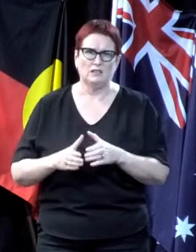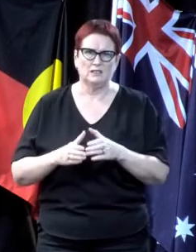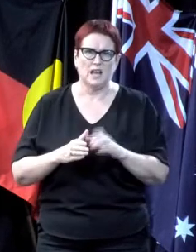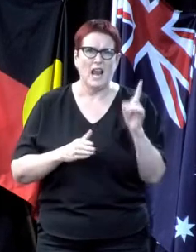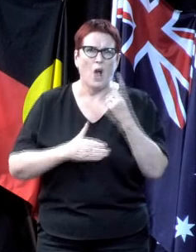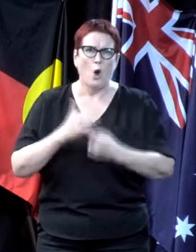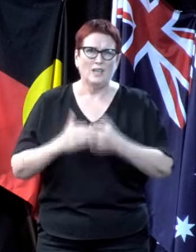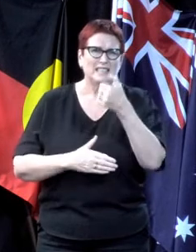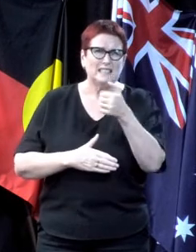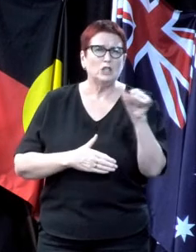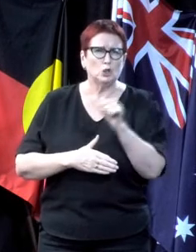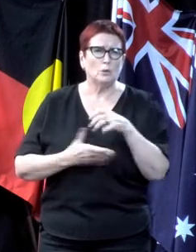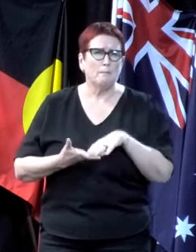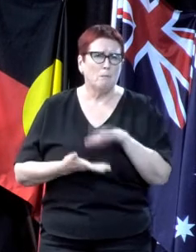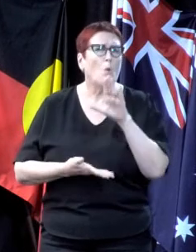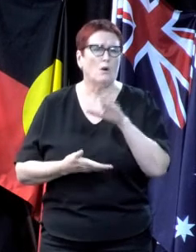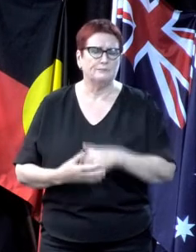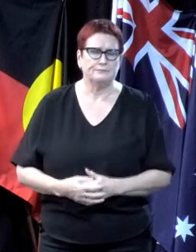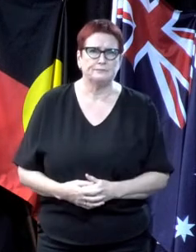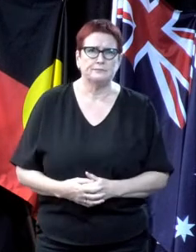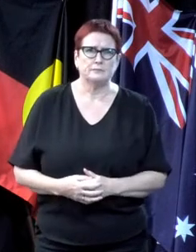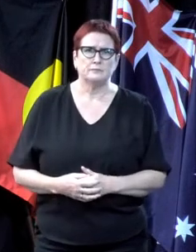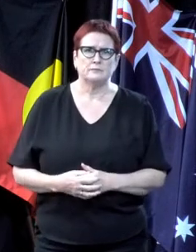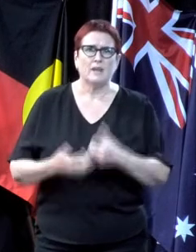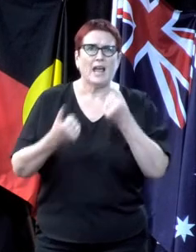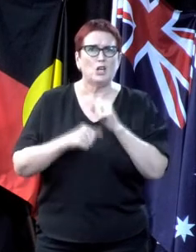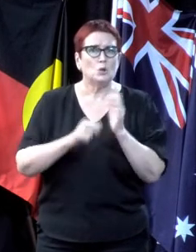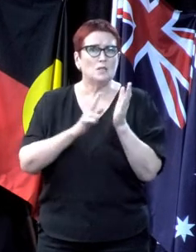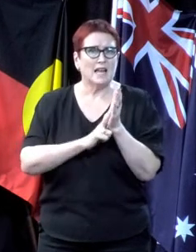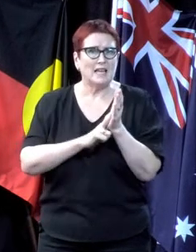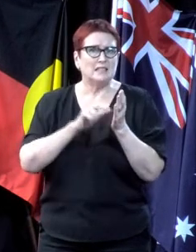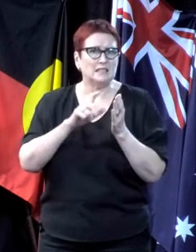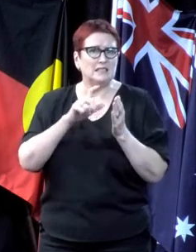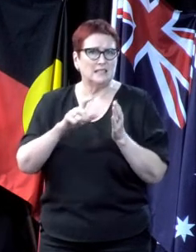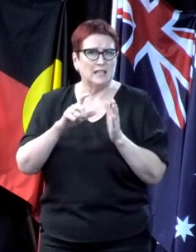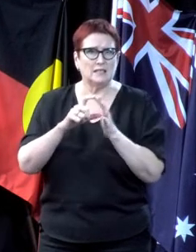I think that’s important, and the use of NCCD data as well as the resource allocation. Okay.